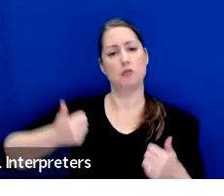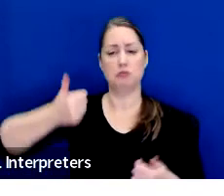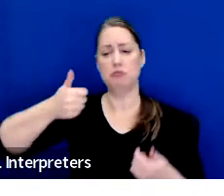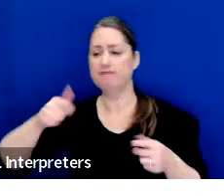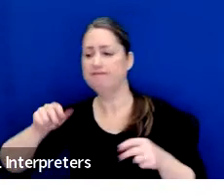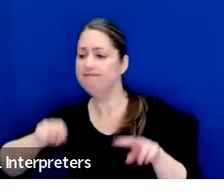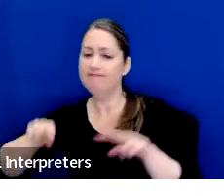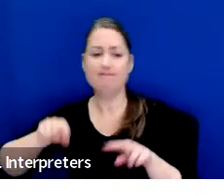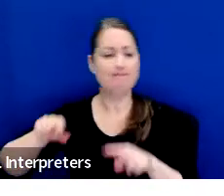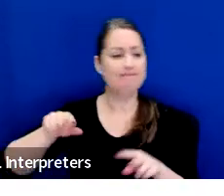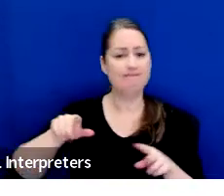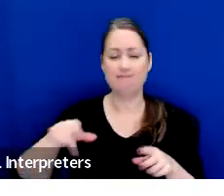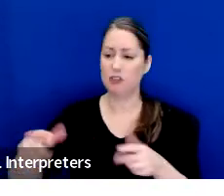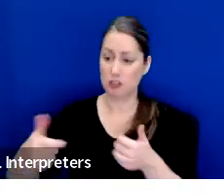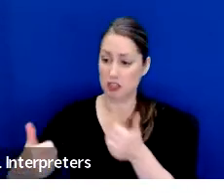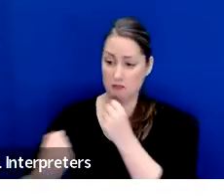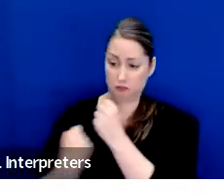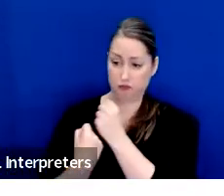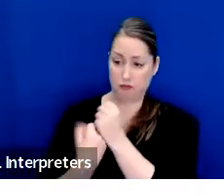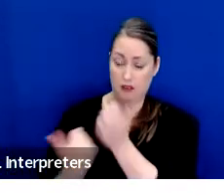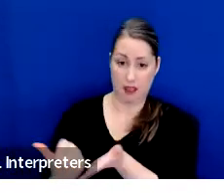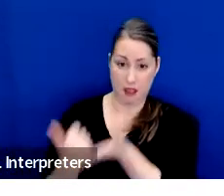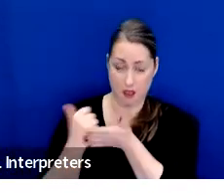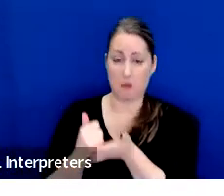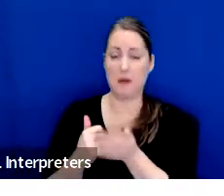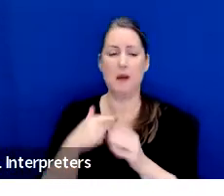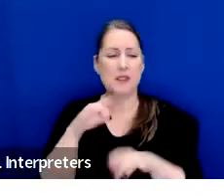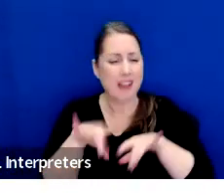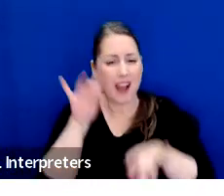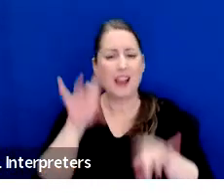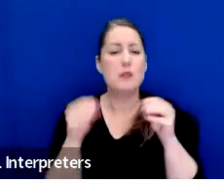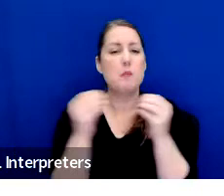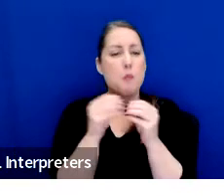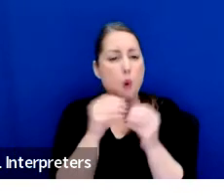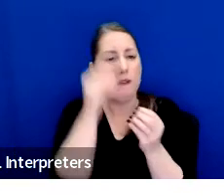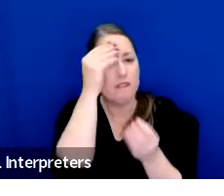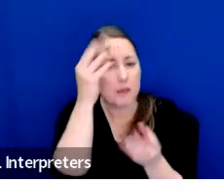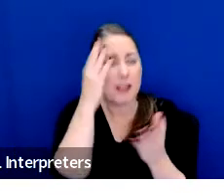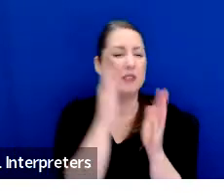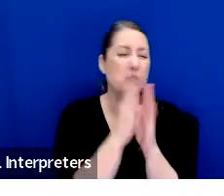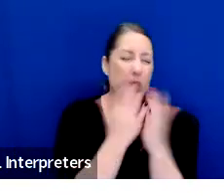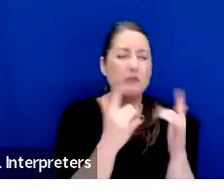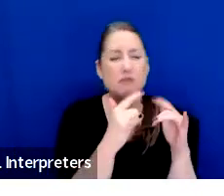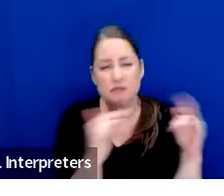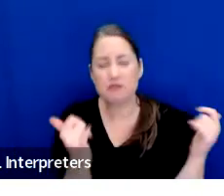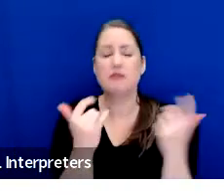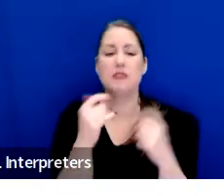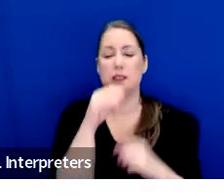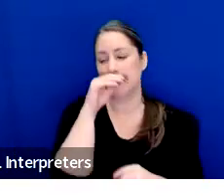and kind of starting to incorporate more and more of these materials looking at her library materials and looking at probably missing